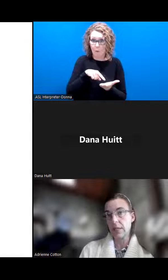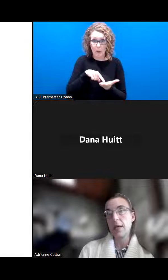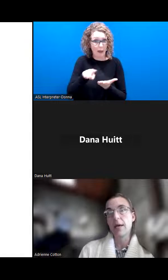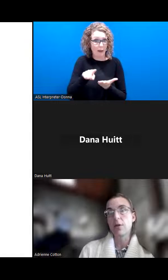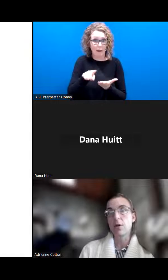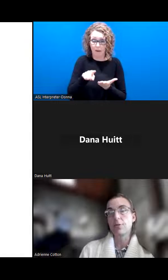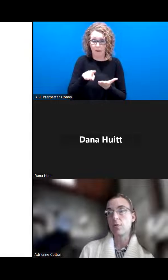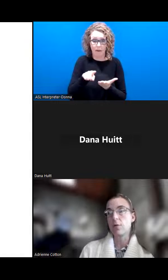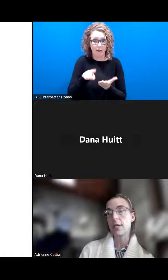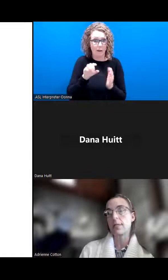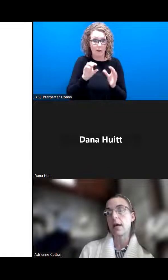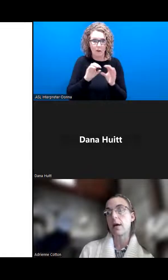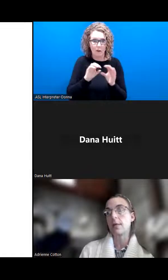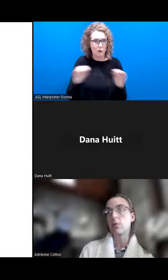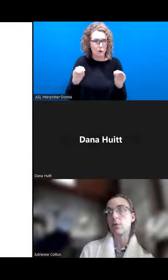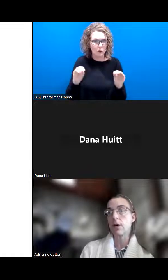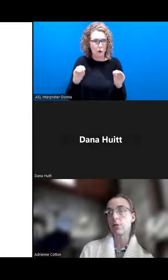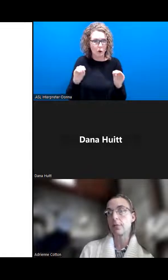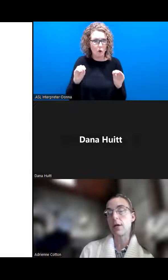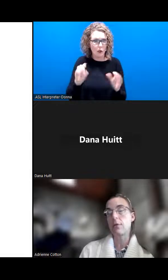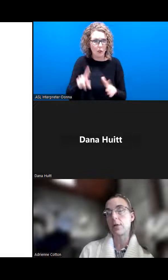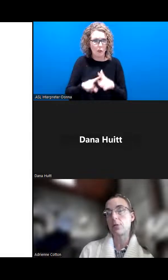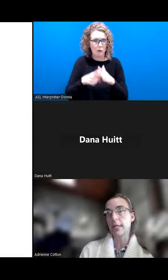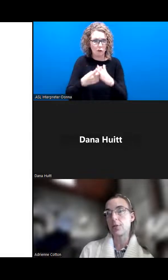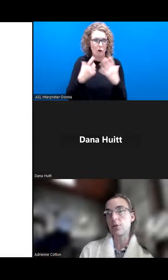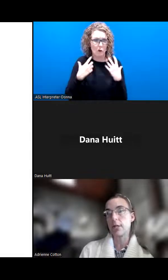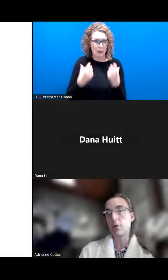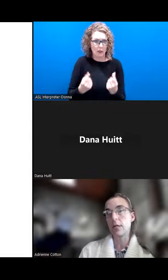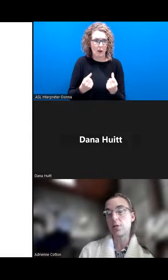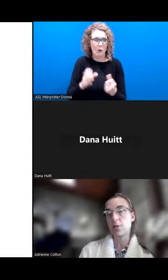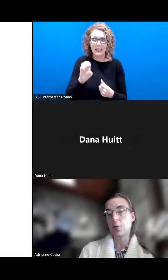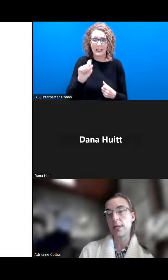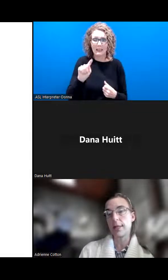a perception that a caregiver is someone that